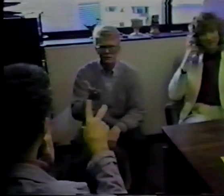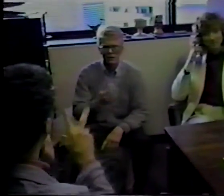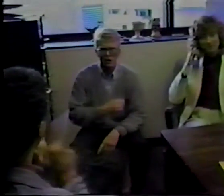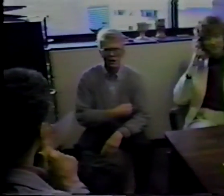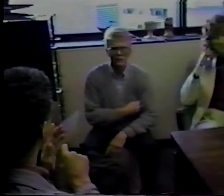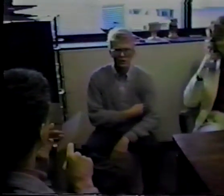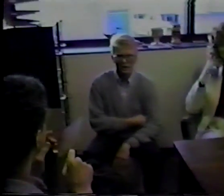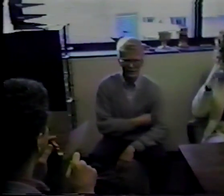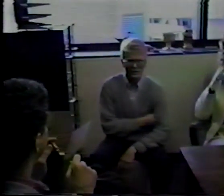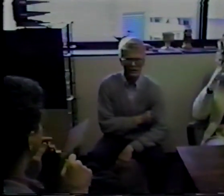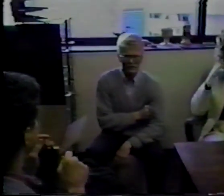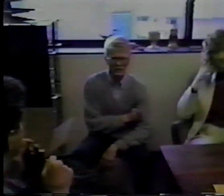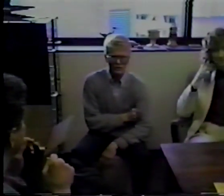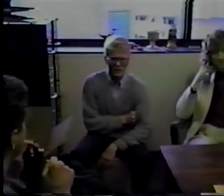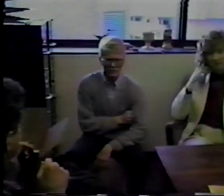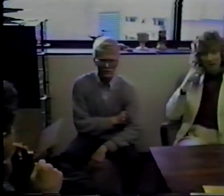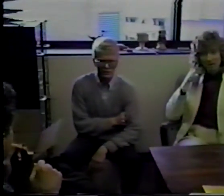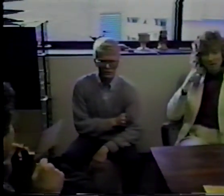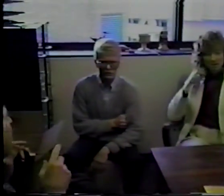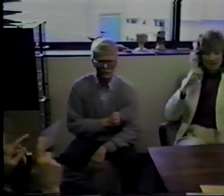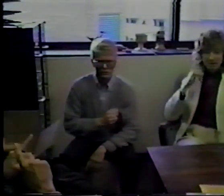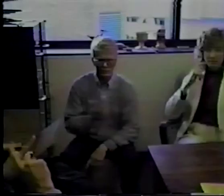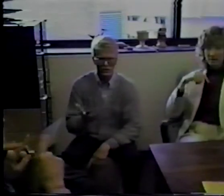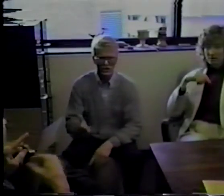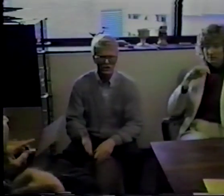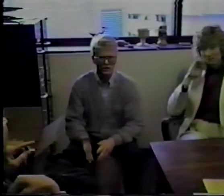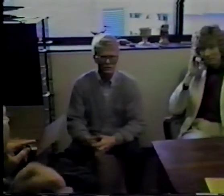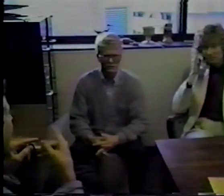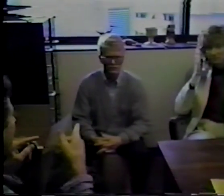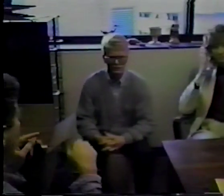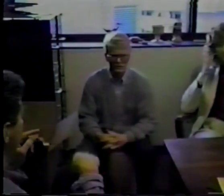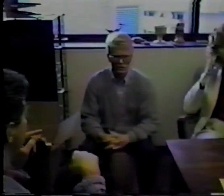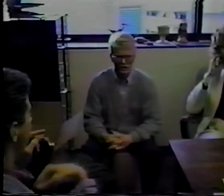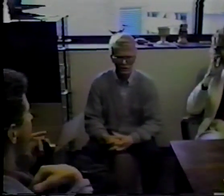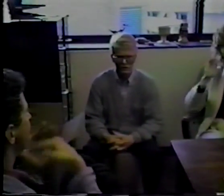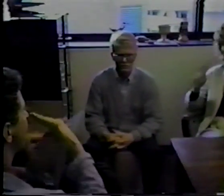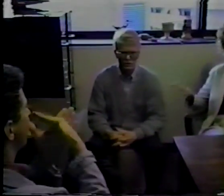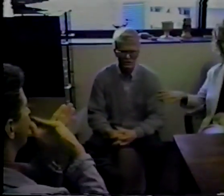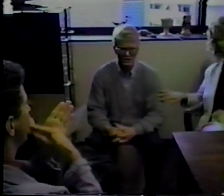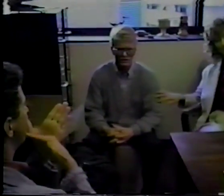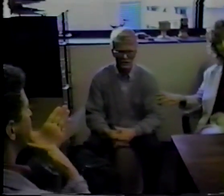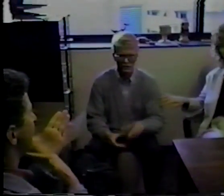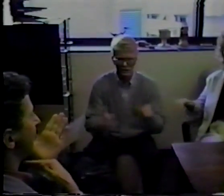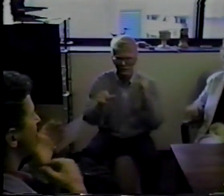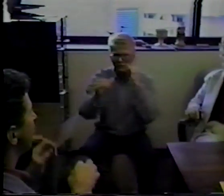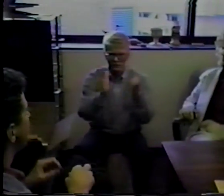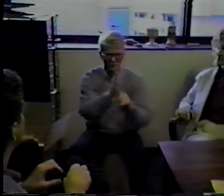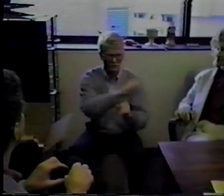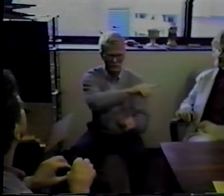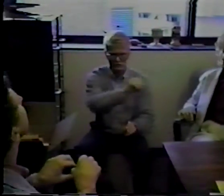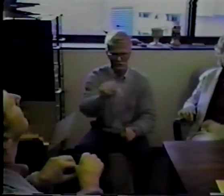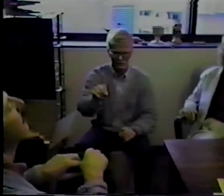Uh we don't have the videotape (phone rings)